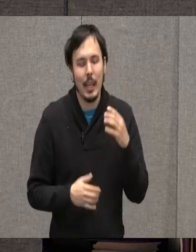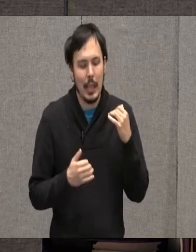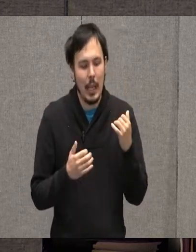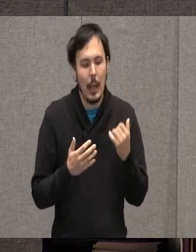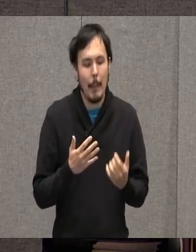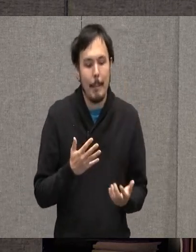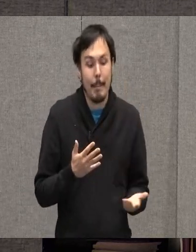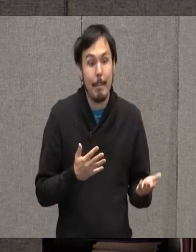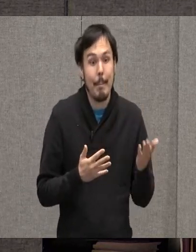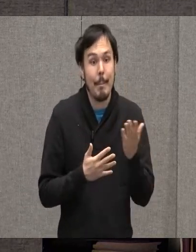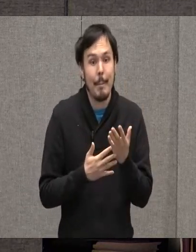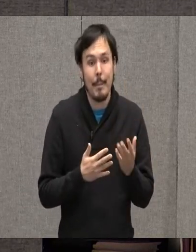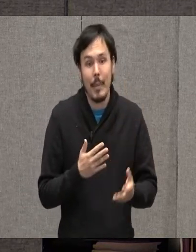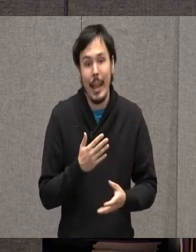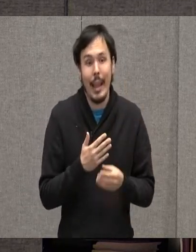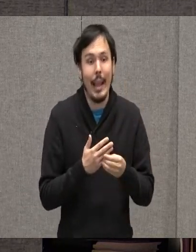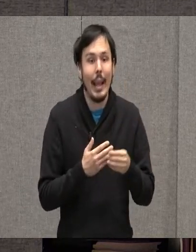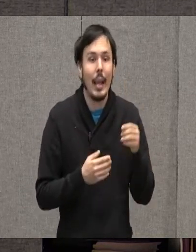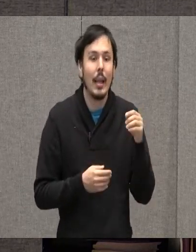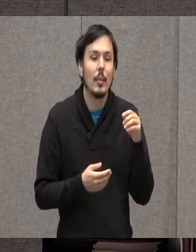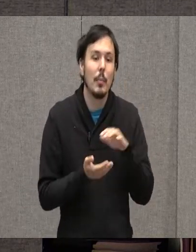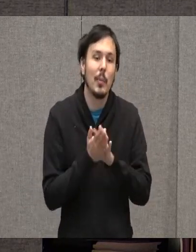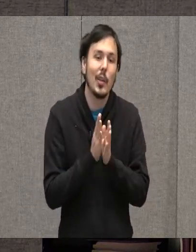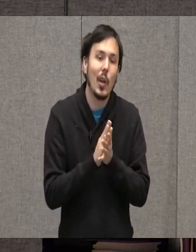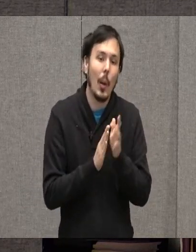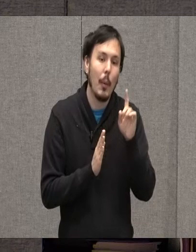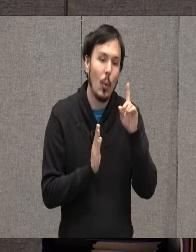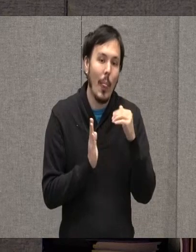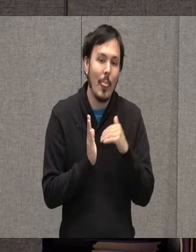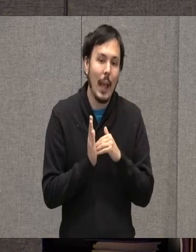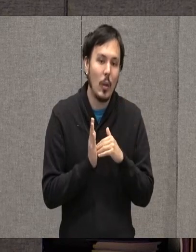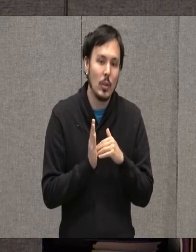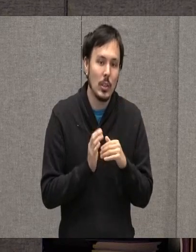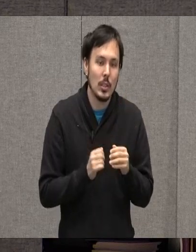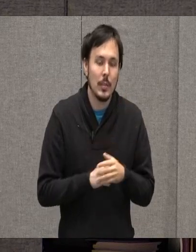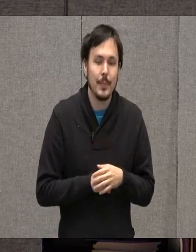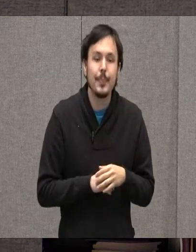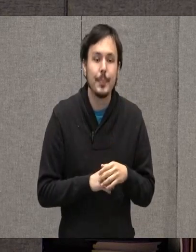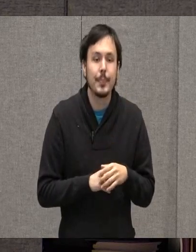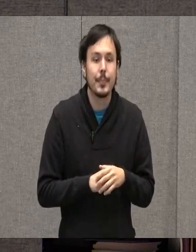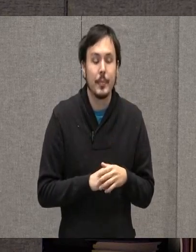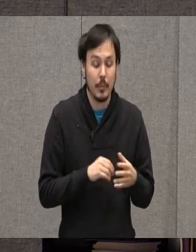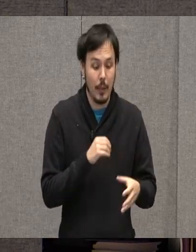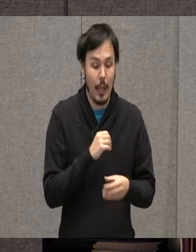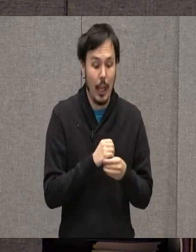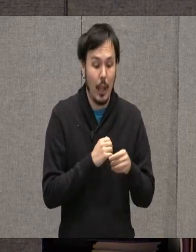into the thousands. And then 120 more it would be 1200.